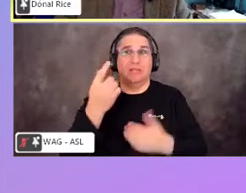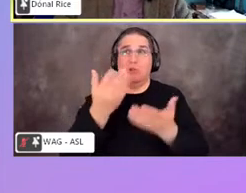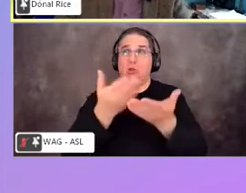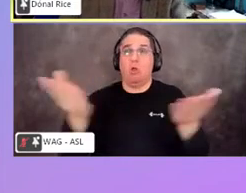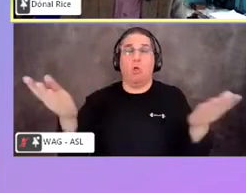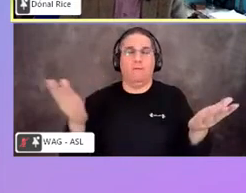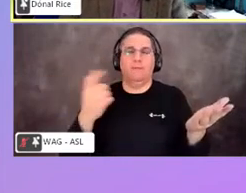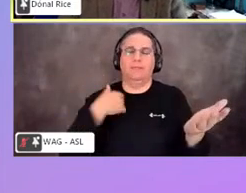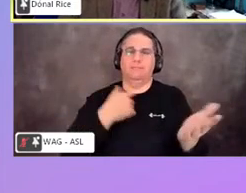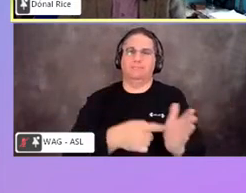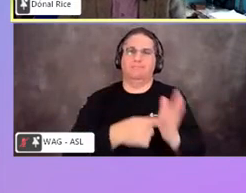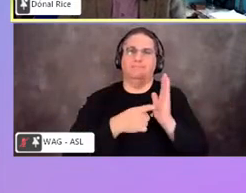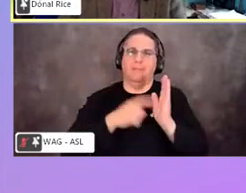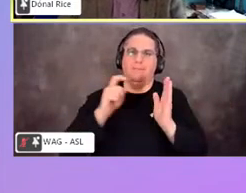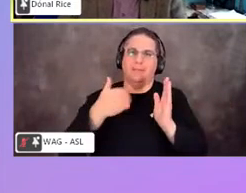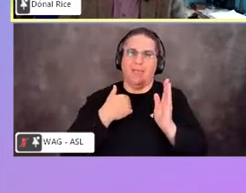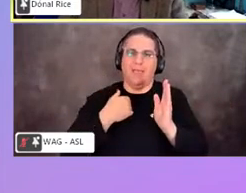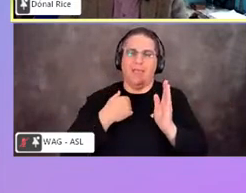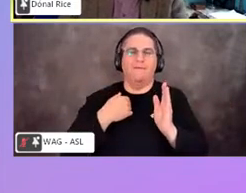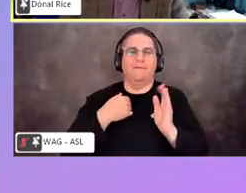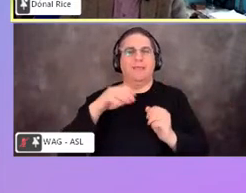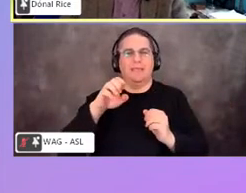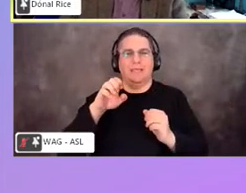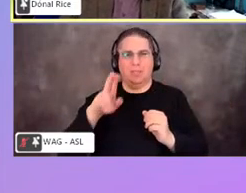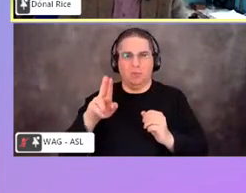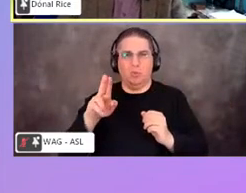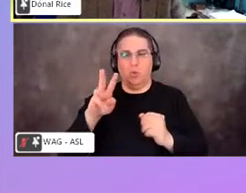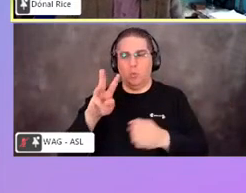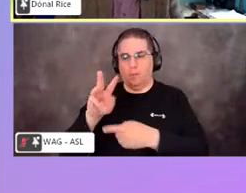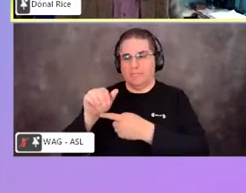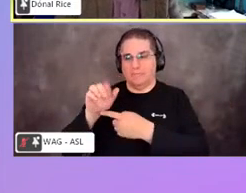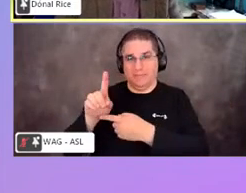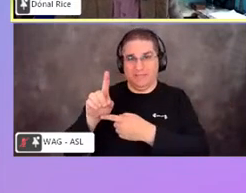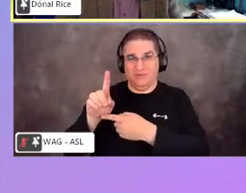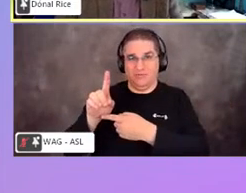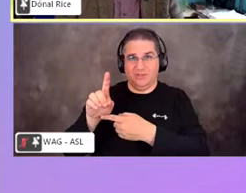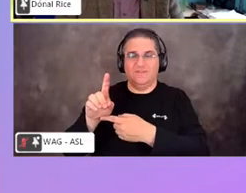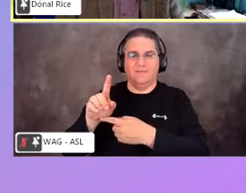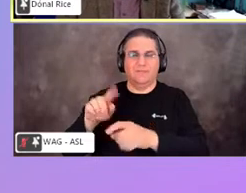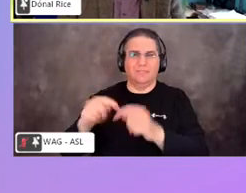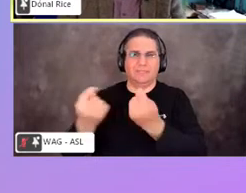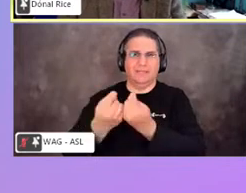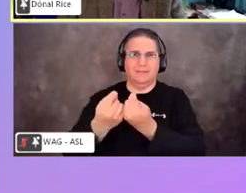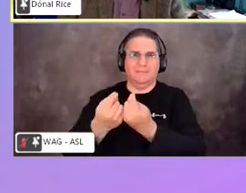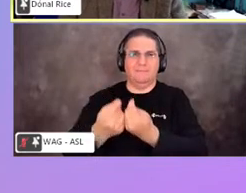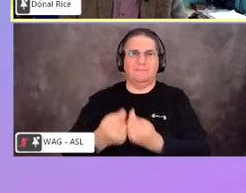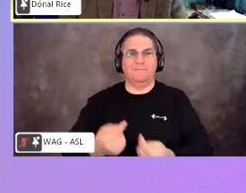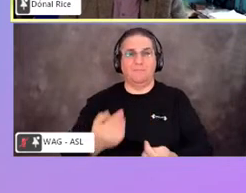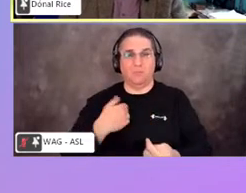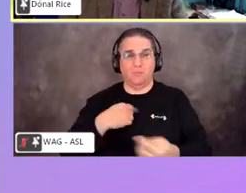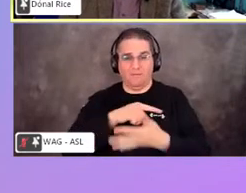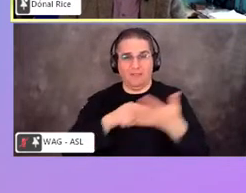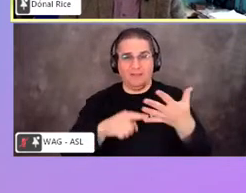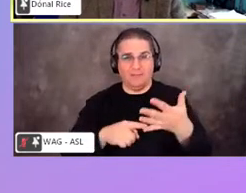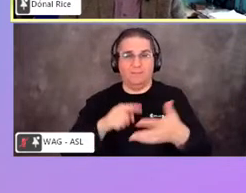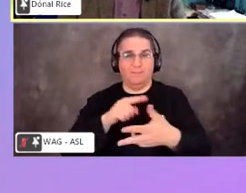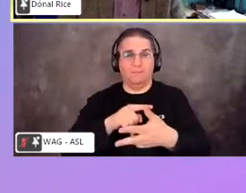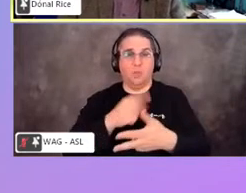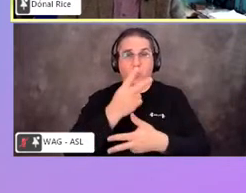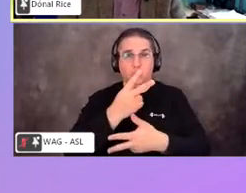The Web Accessibility Directive and how we're approaching implementing this in Ireland. And of course, none of this